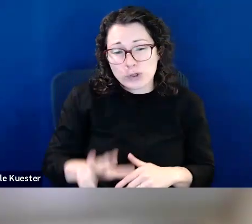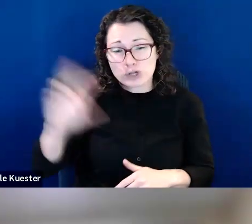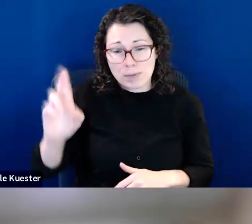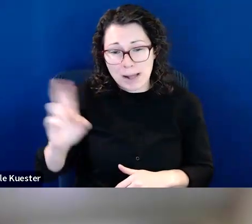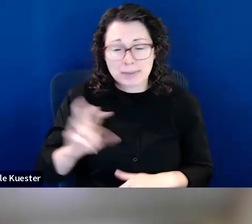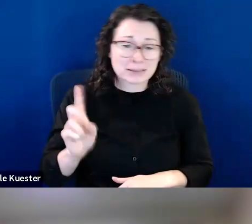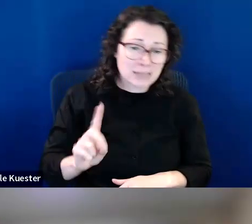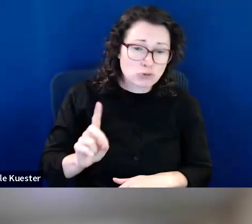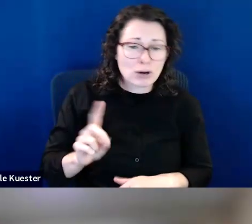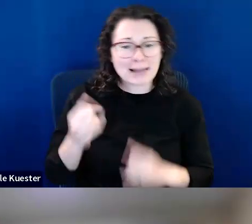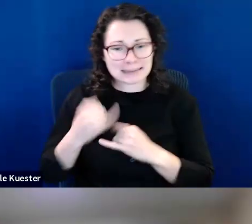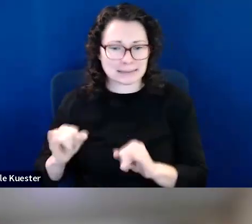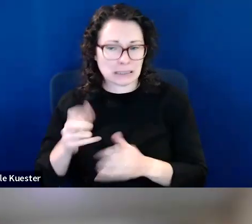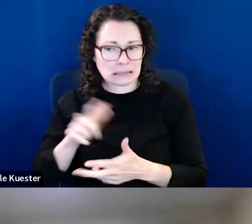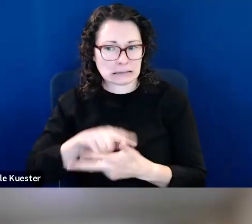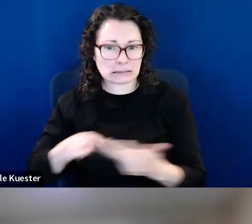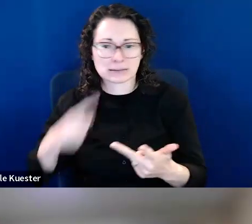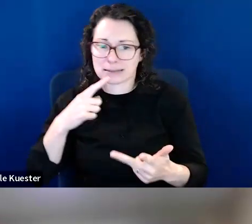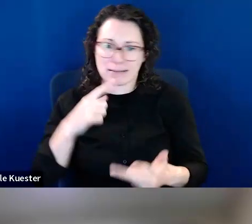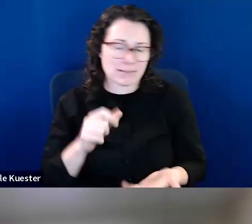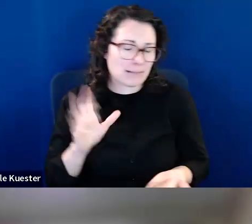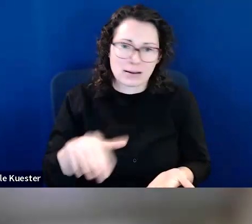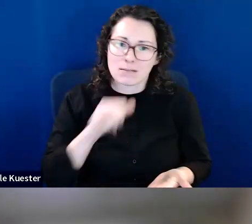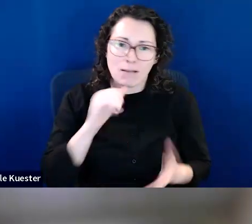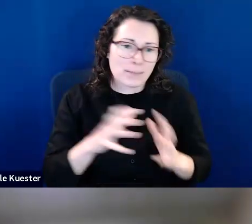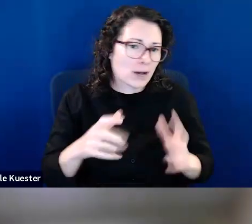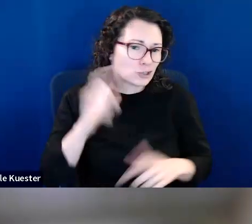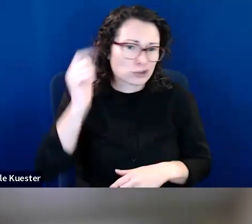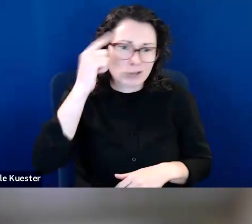Democrats, and independents saying that there is not as much government regulation as there